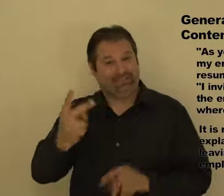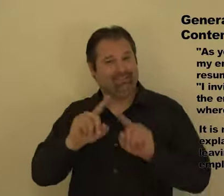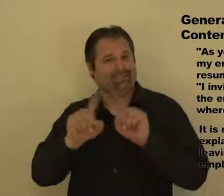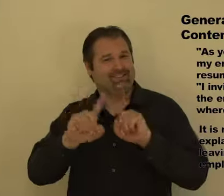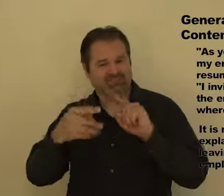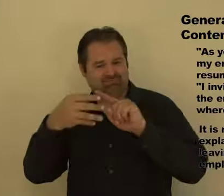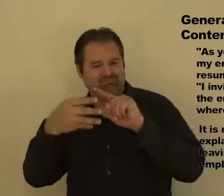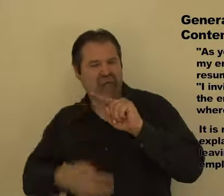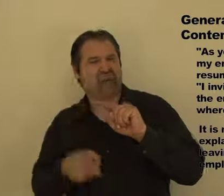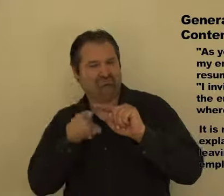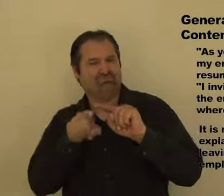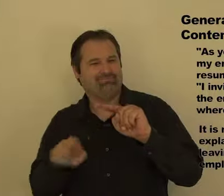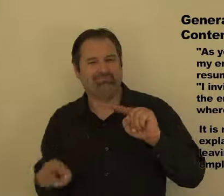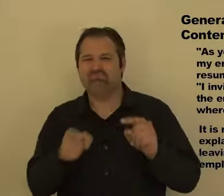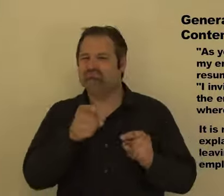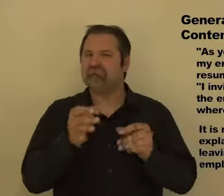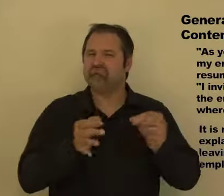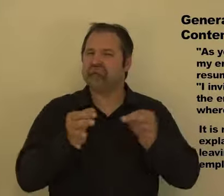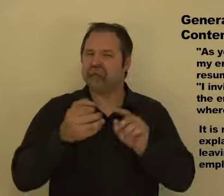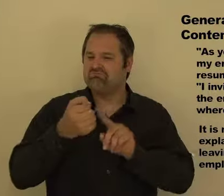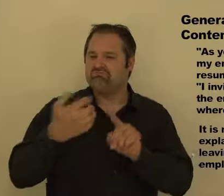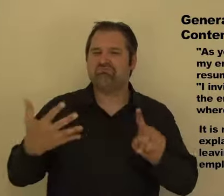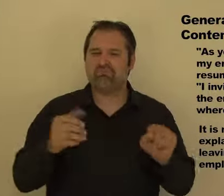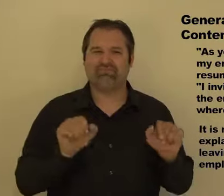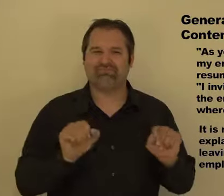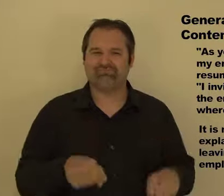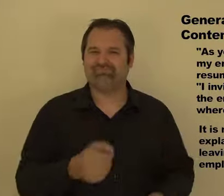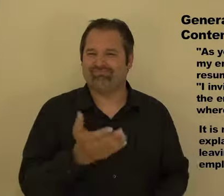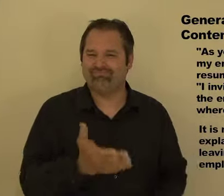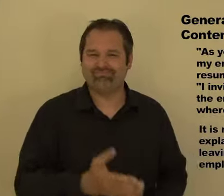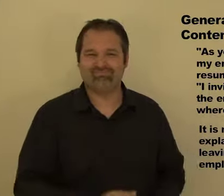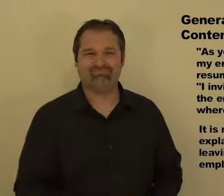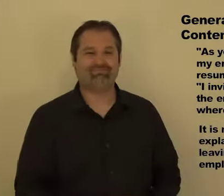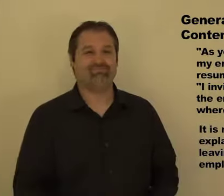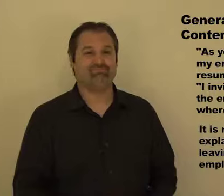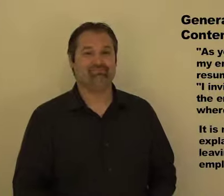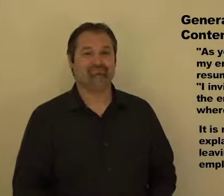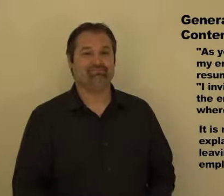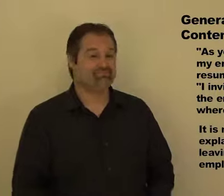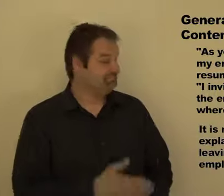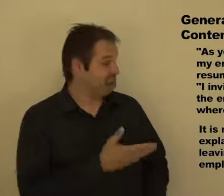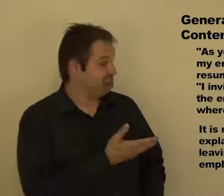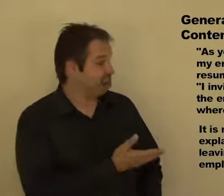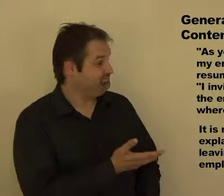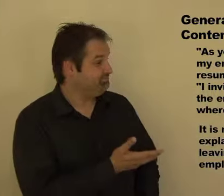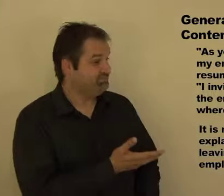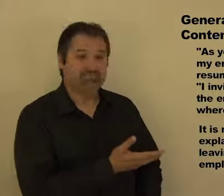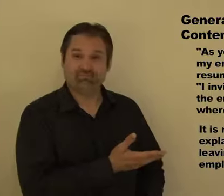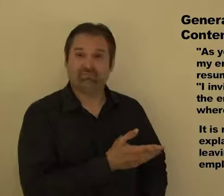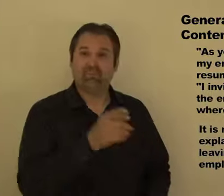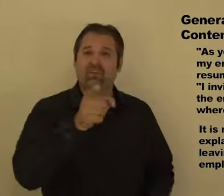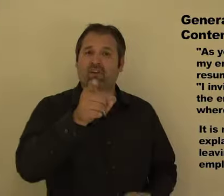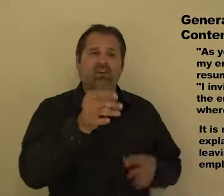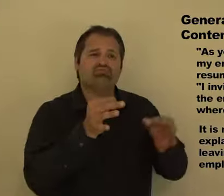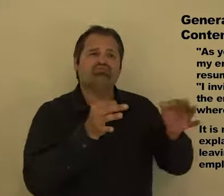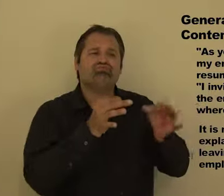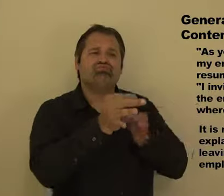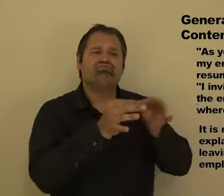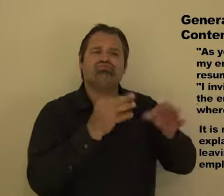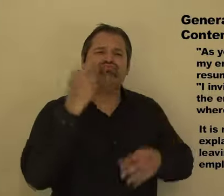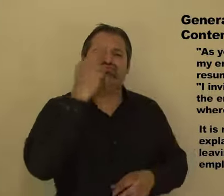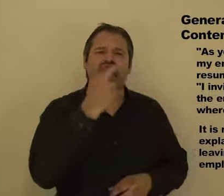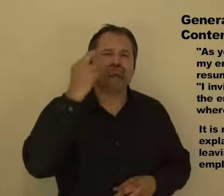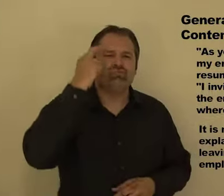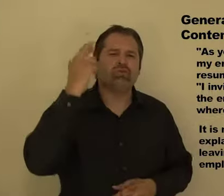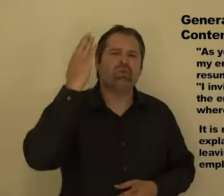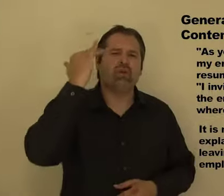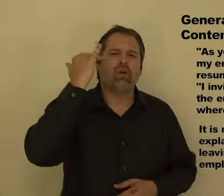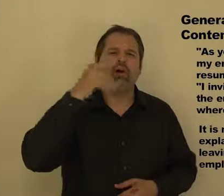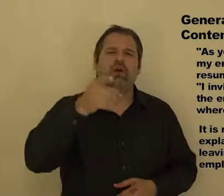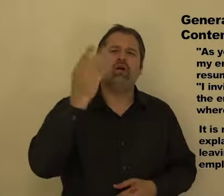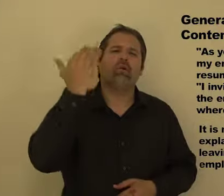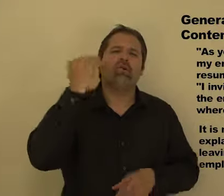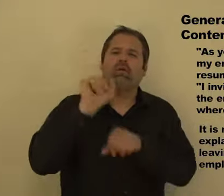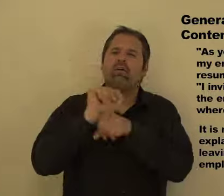It is not necessary to explain reasons for leaving former employers in the cover letter.